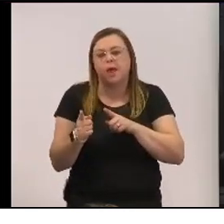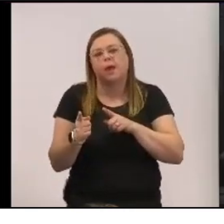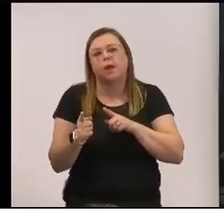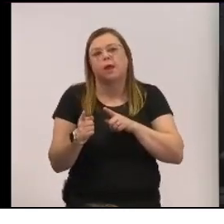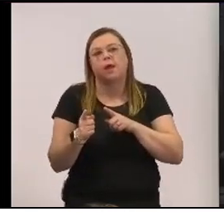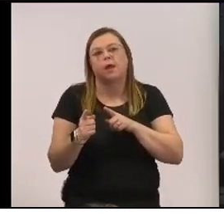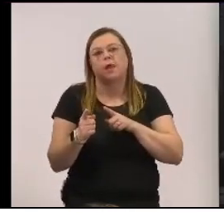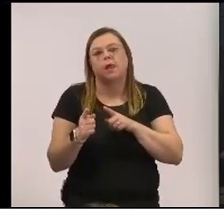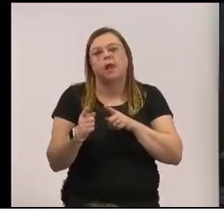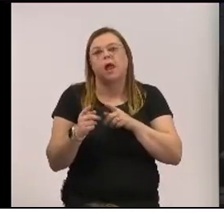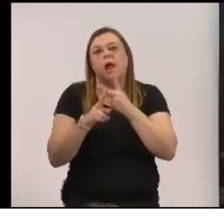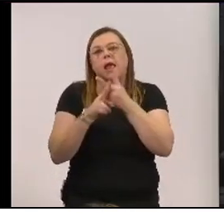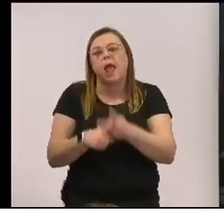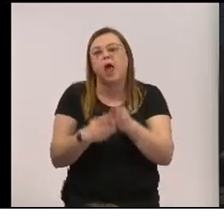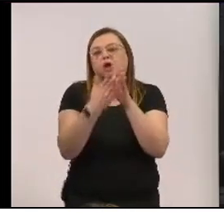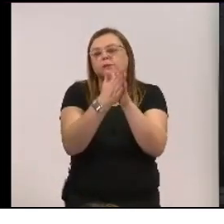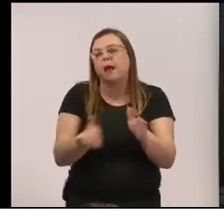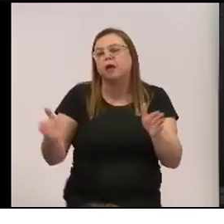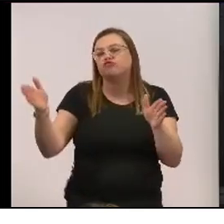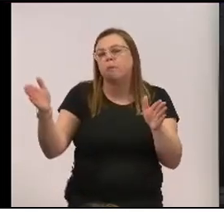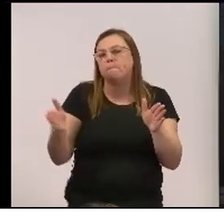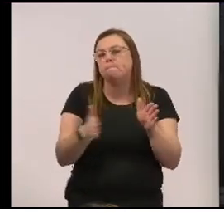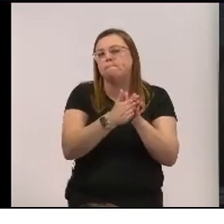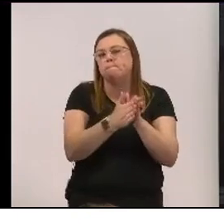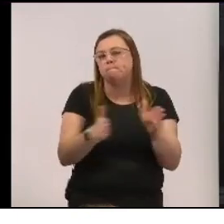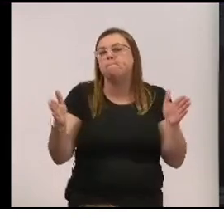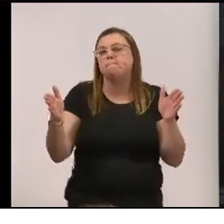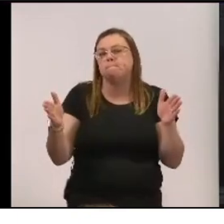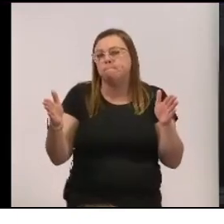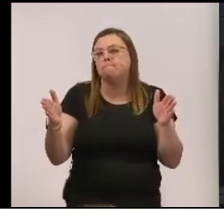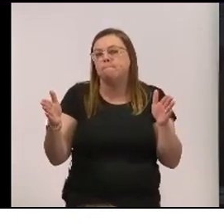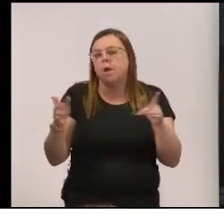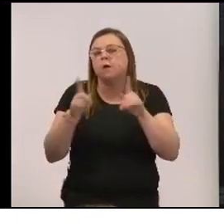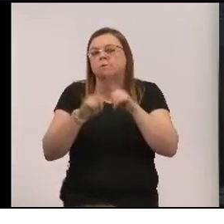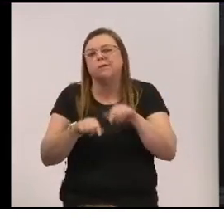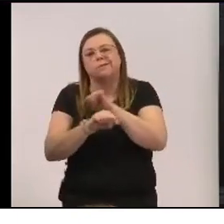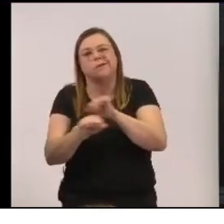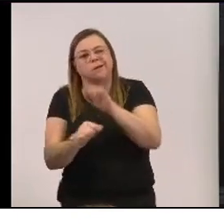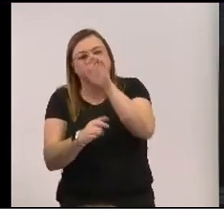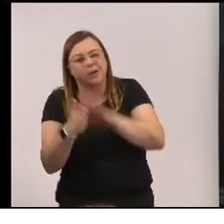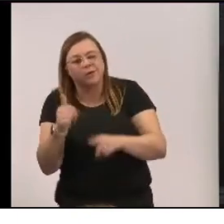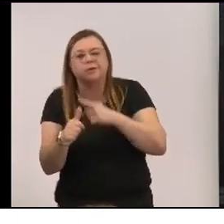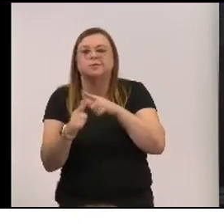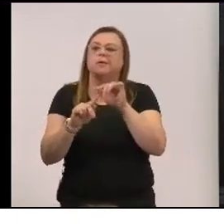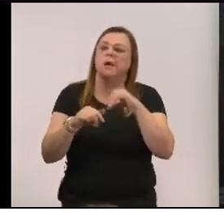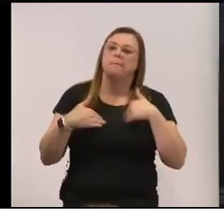on a spectrum I guess is the way to describe it depending on their experiences, their passion.